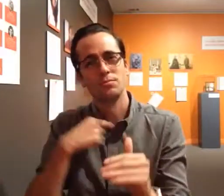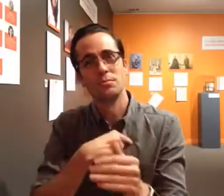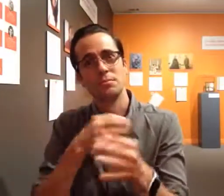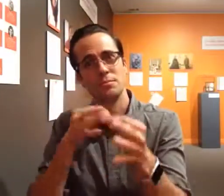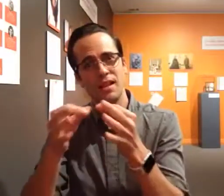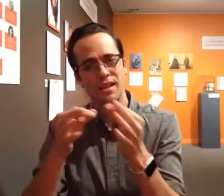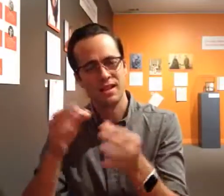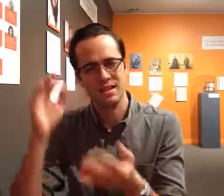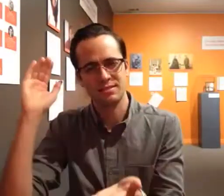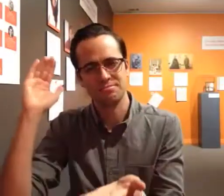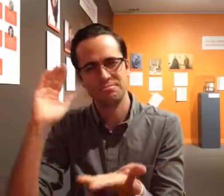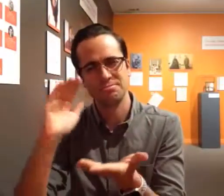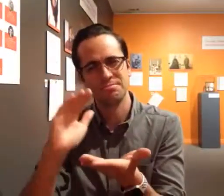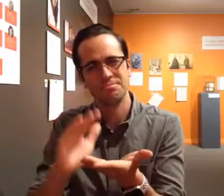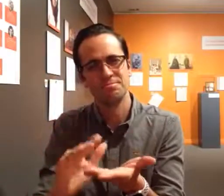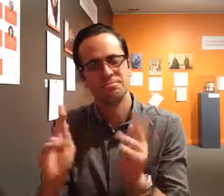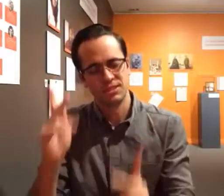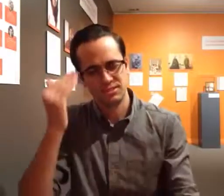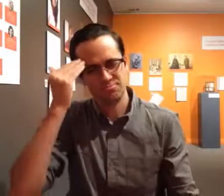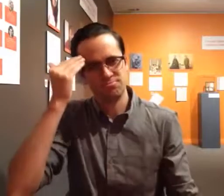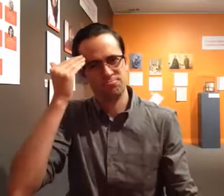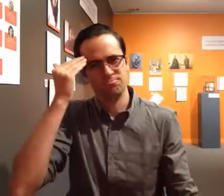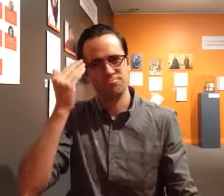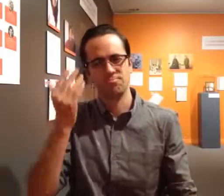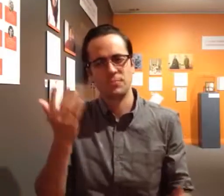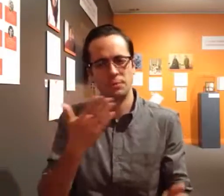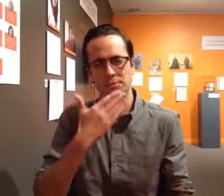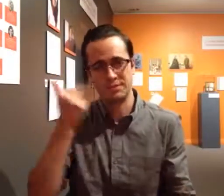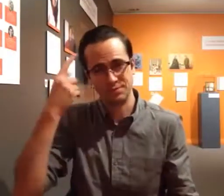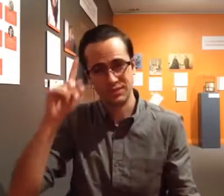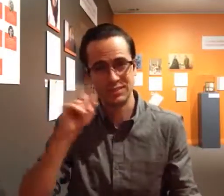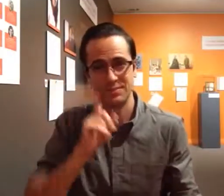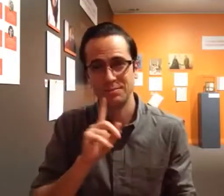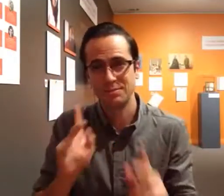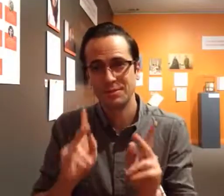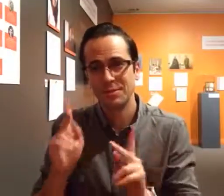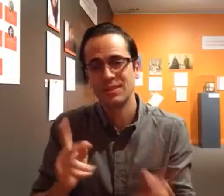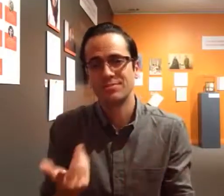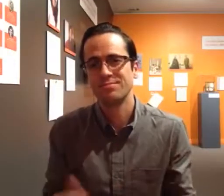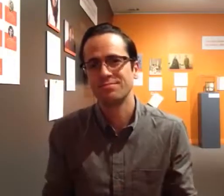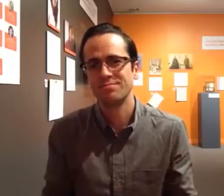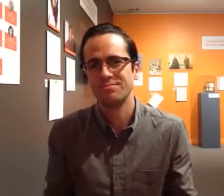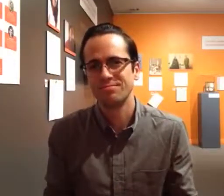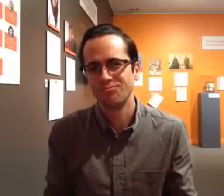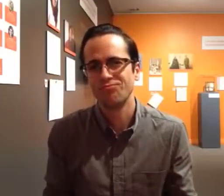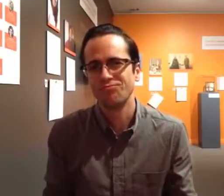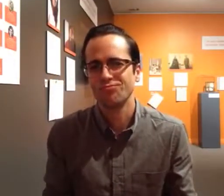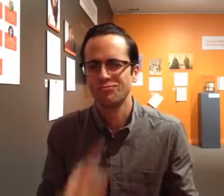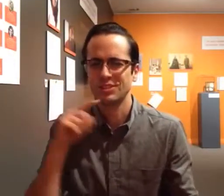we will have less of a need to explain because people will already know what is best for Deaf people.